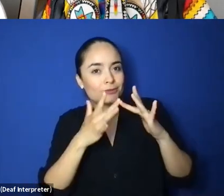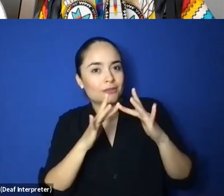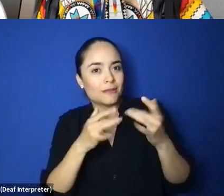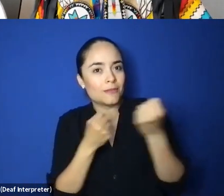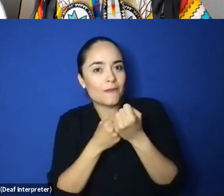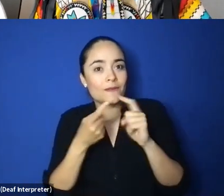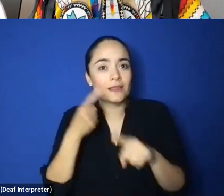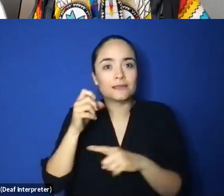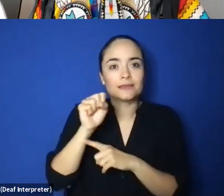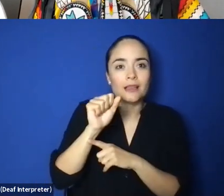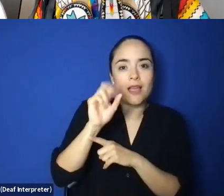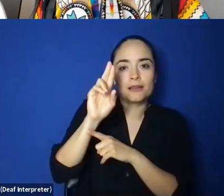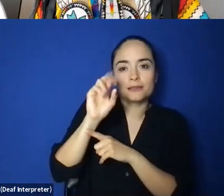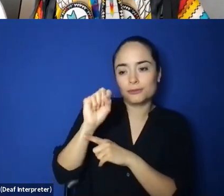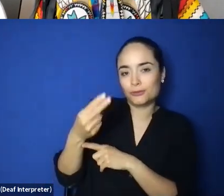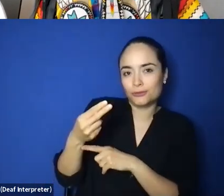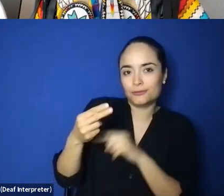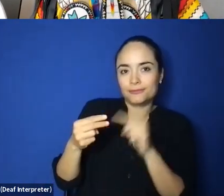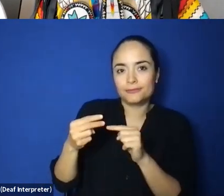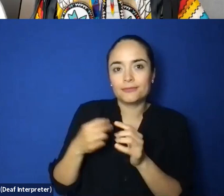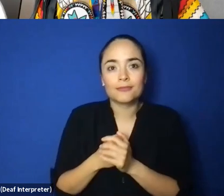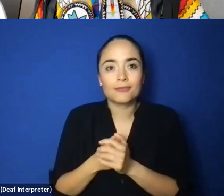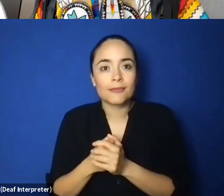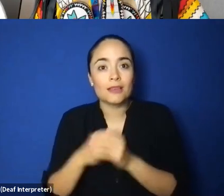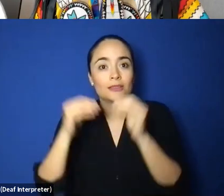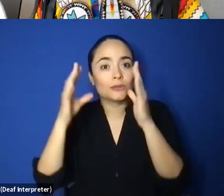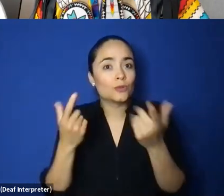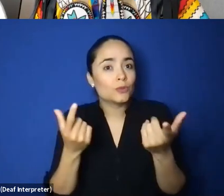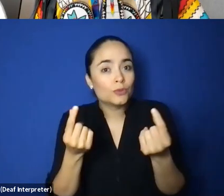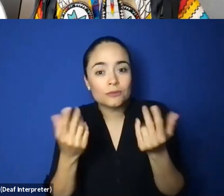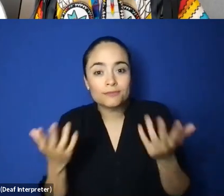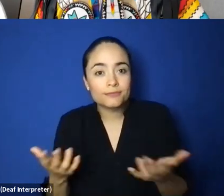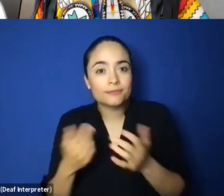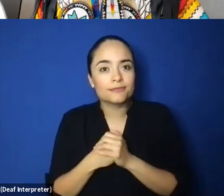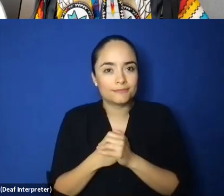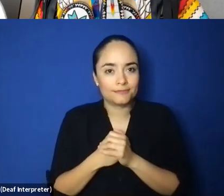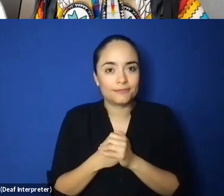us what teachers can expect next, Sarah? Sure. So teachers, keep an eye on your email. In about 24